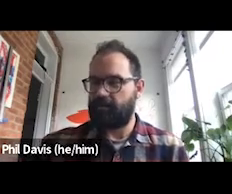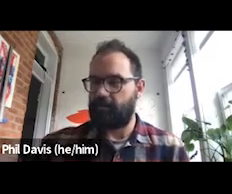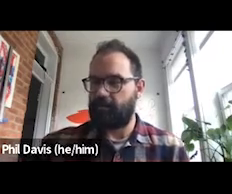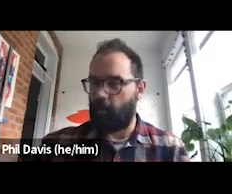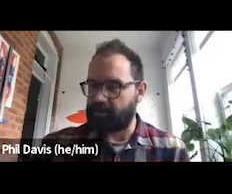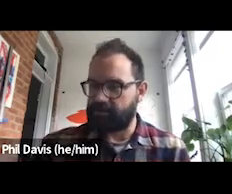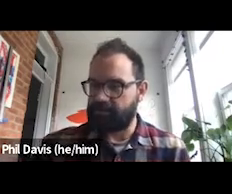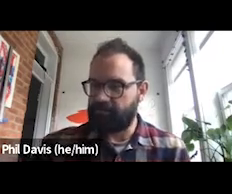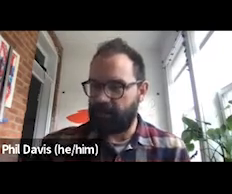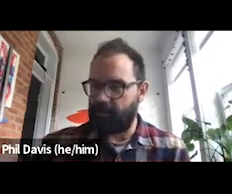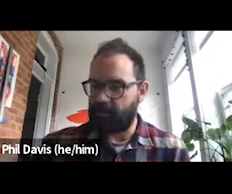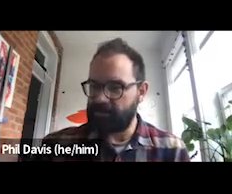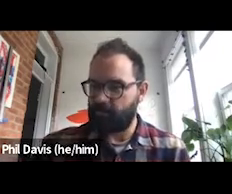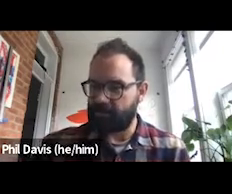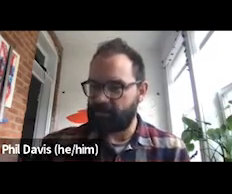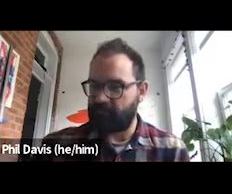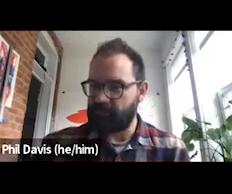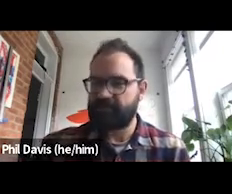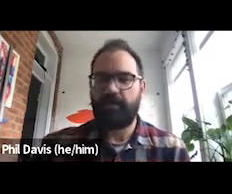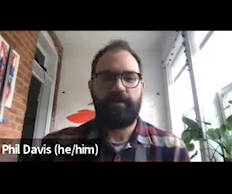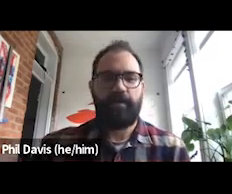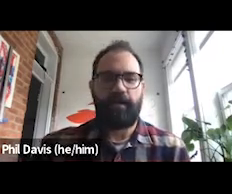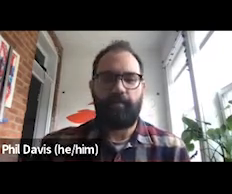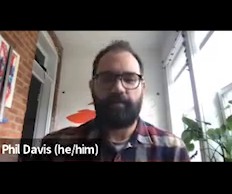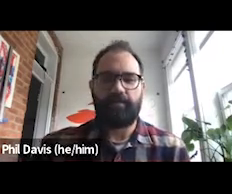a theater and watch animation and films.